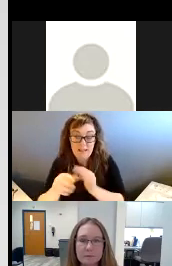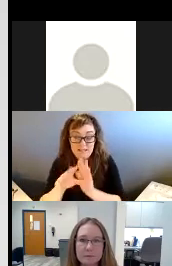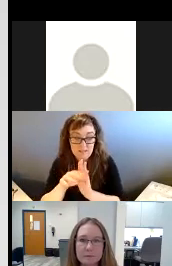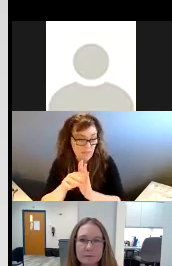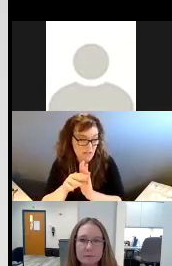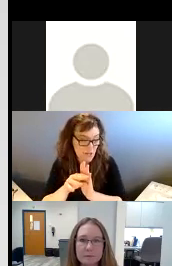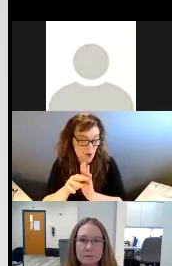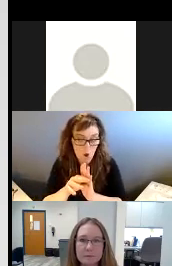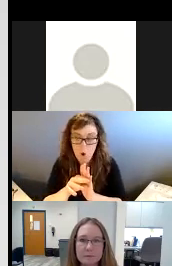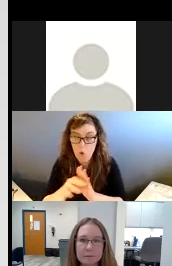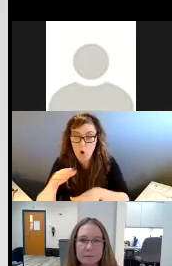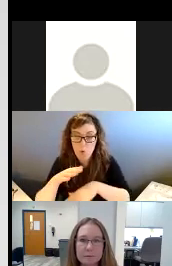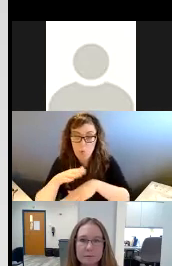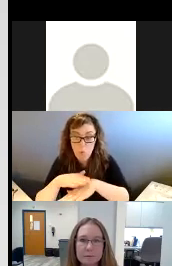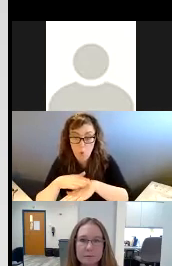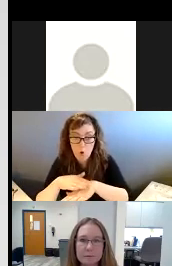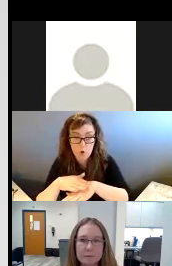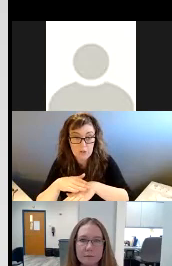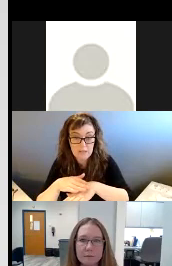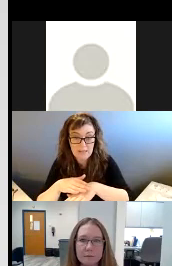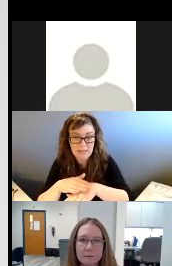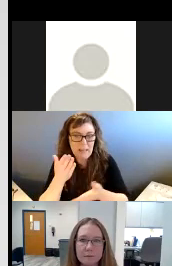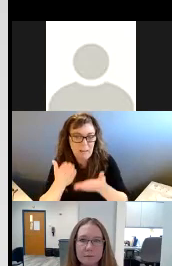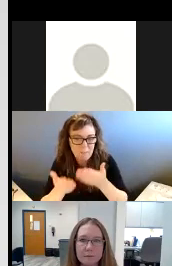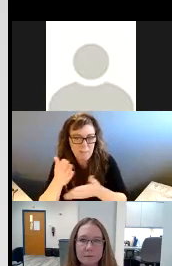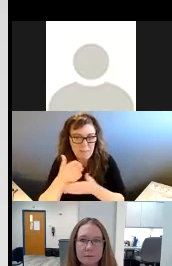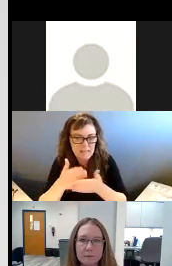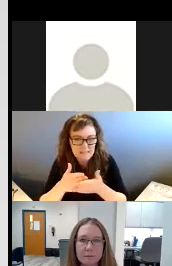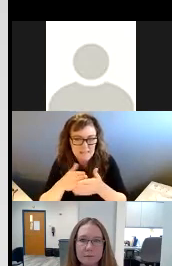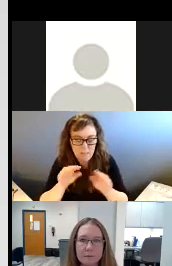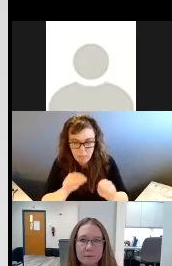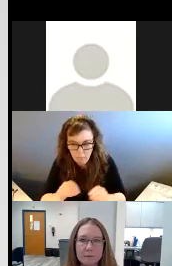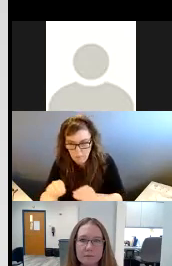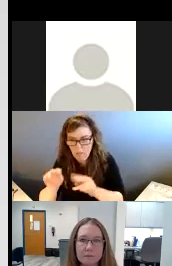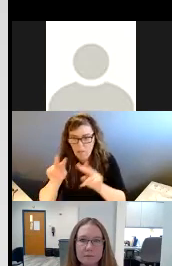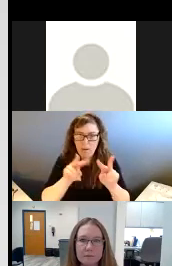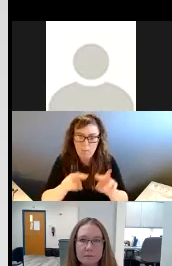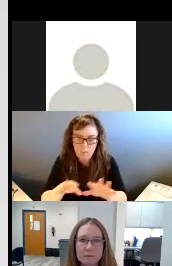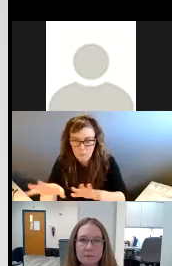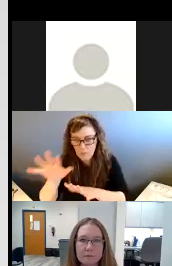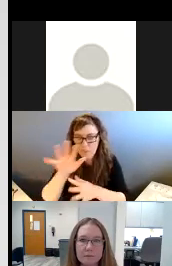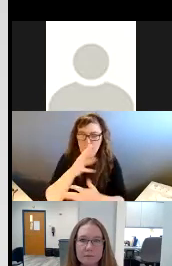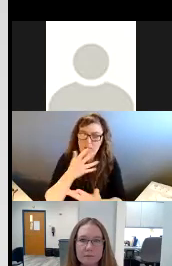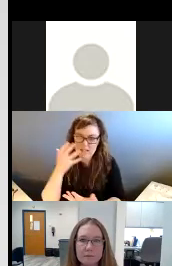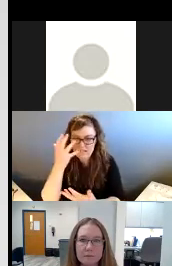VIDEOS AND HAVE MOTIONS, SO IT MIGHT BE A LITTLE MOTION SICKNESS, JUST GIVING YOU A HEADS UP.